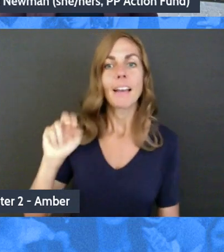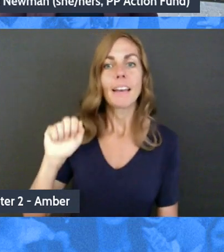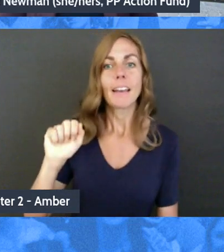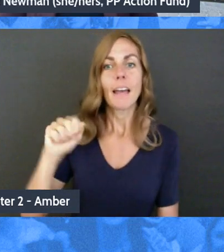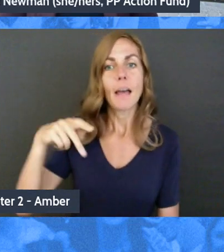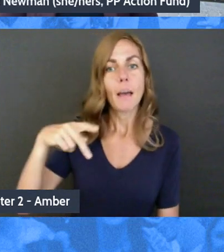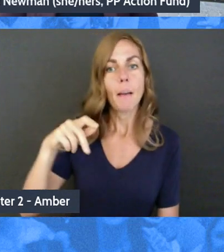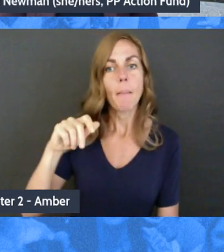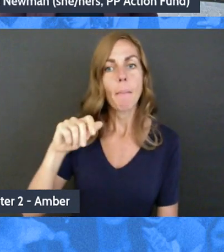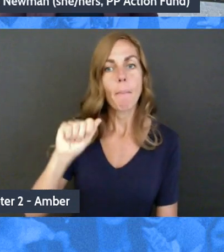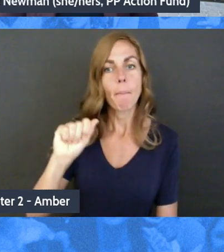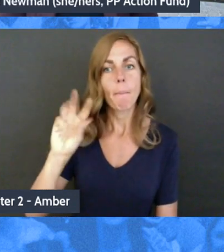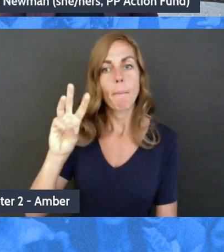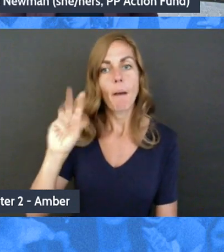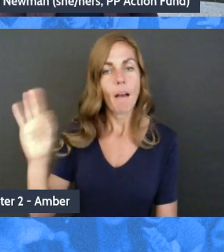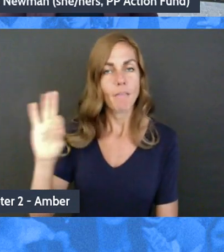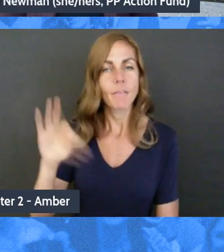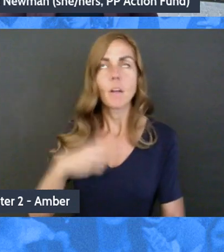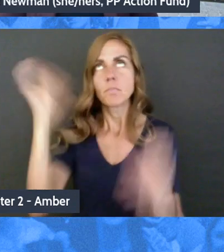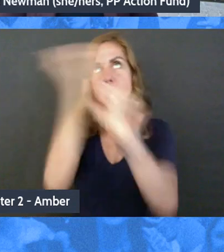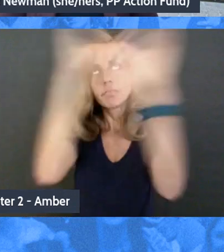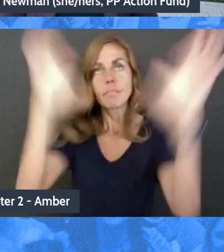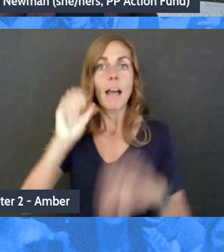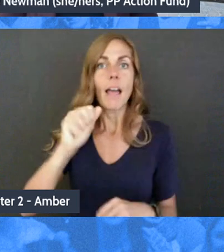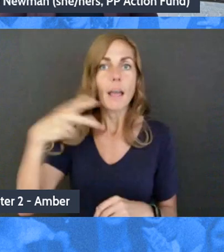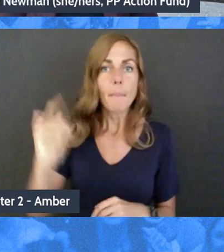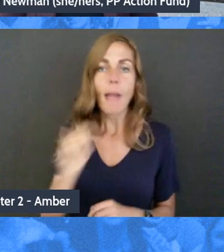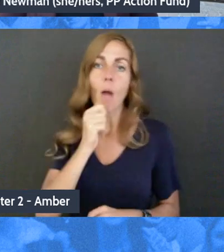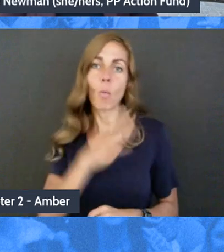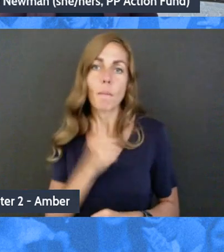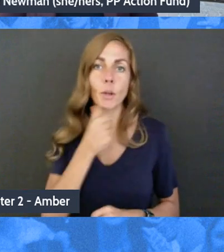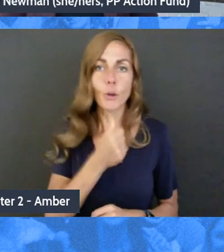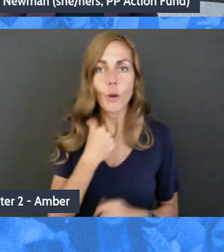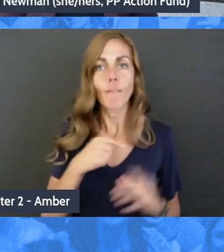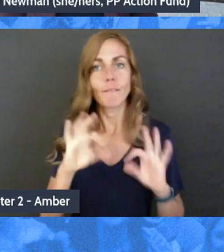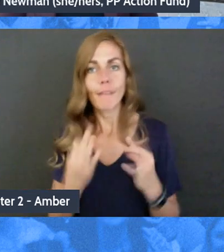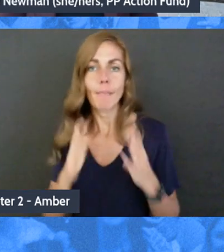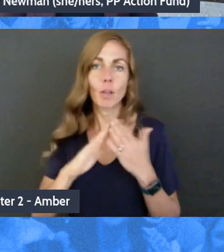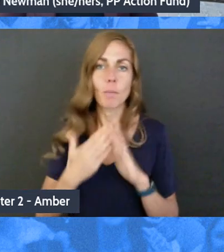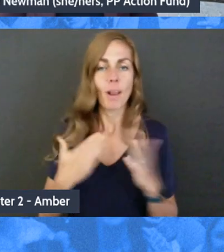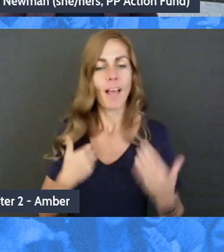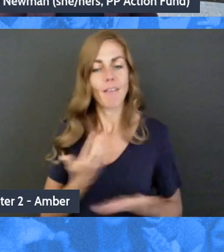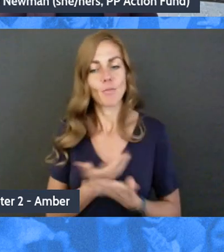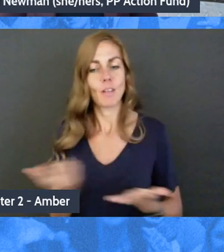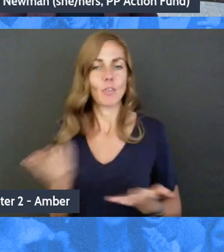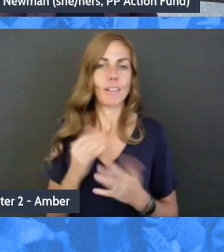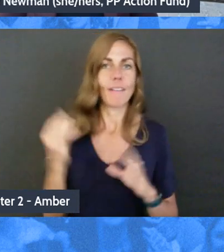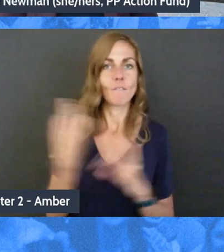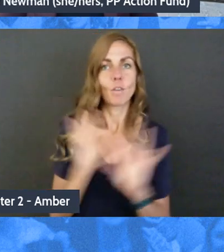where AAPI women and girls, our families, and our communities have the resources and freedoms to thrive. So given this,